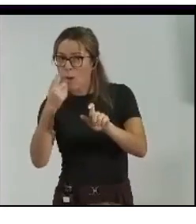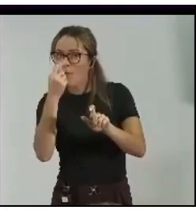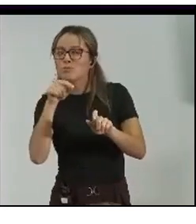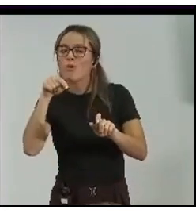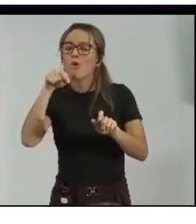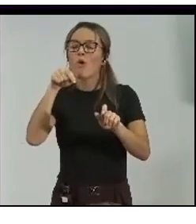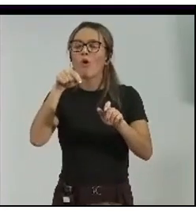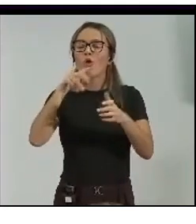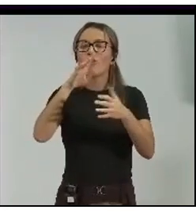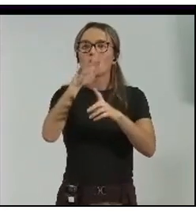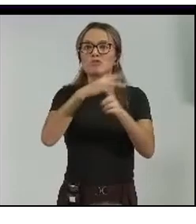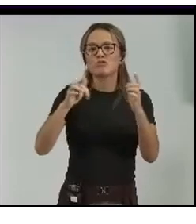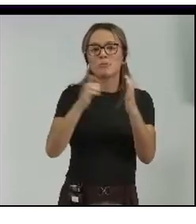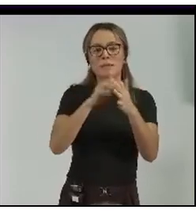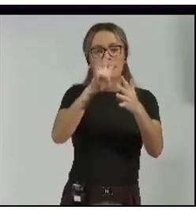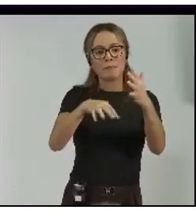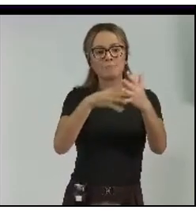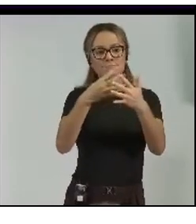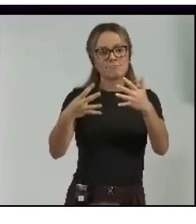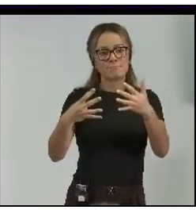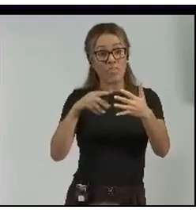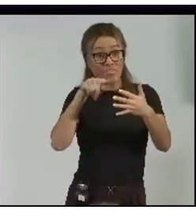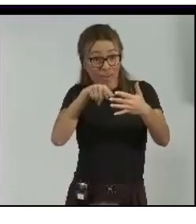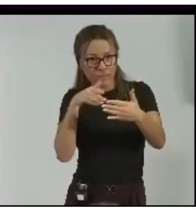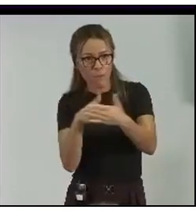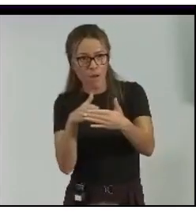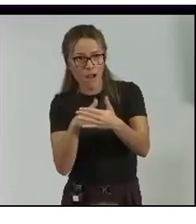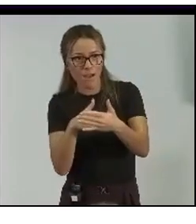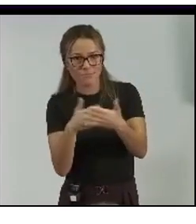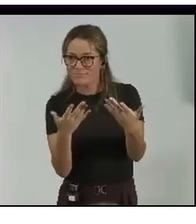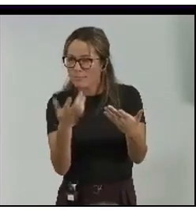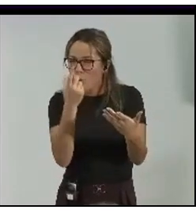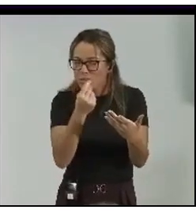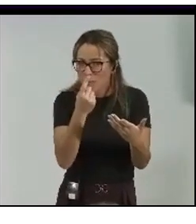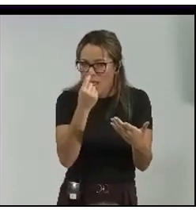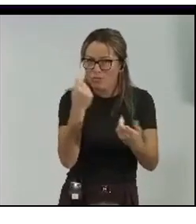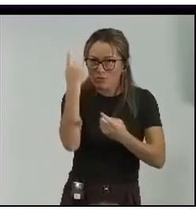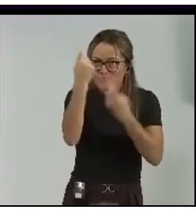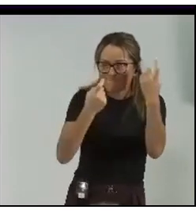And I think that what you'll discover is there are a lot of reasons why we have inaccessible content